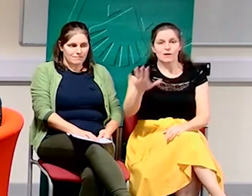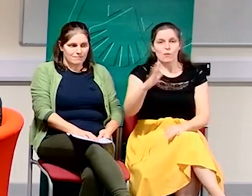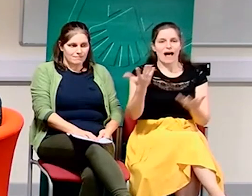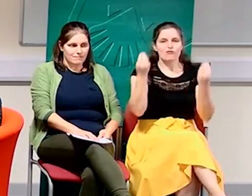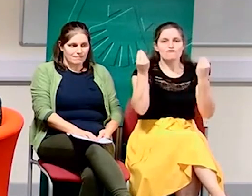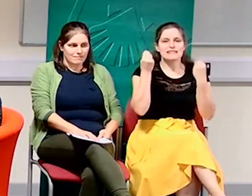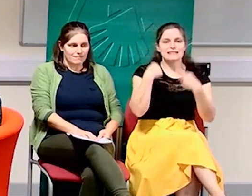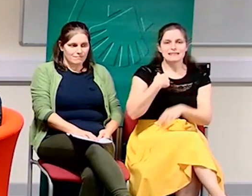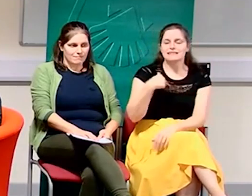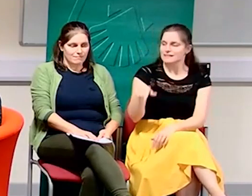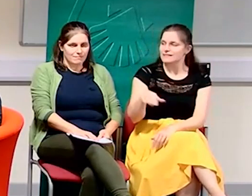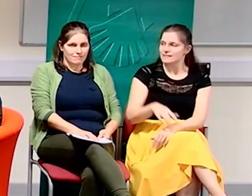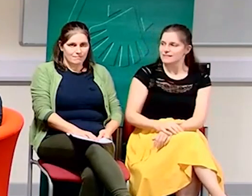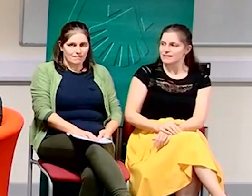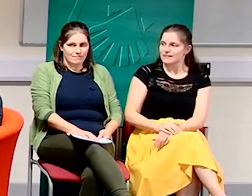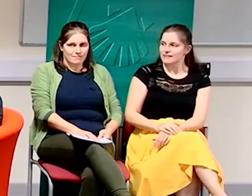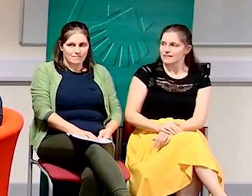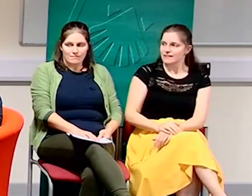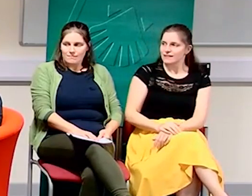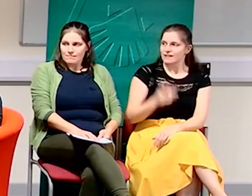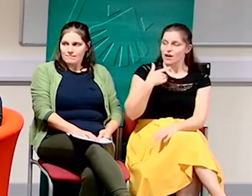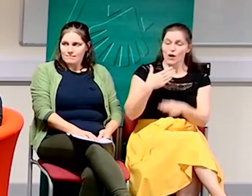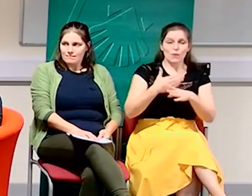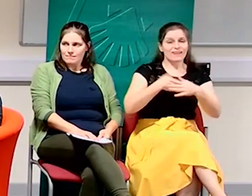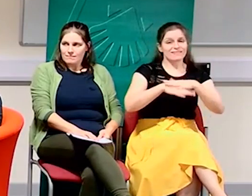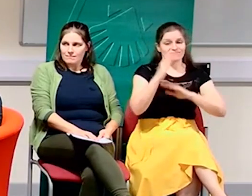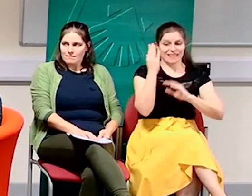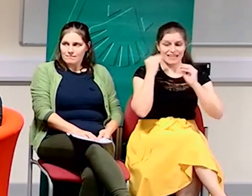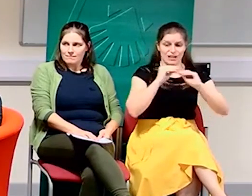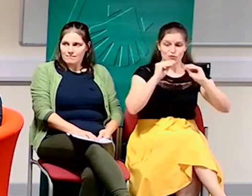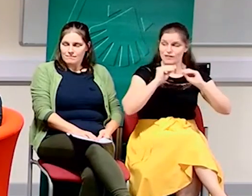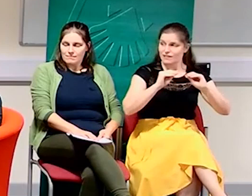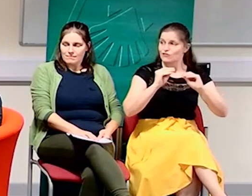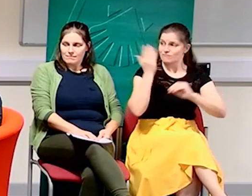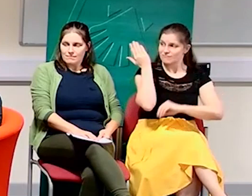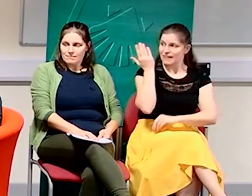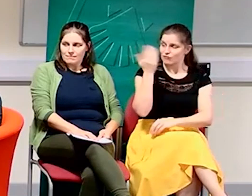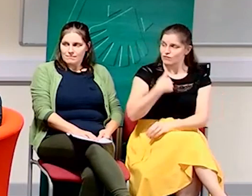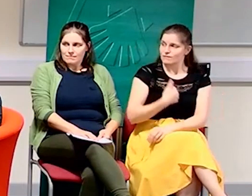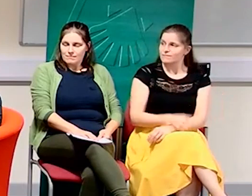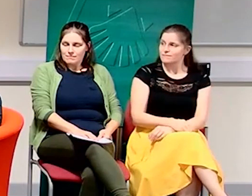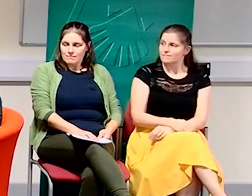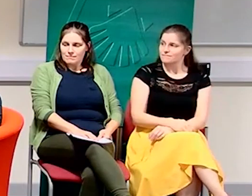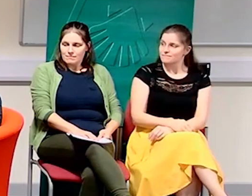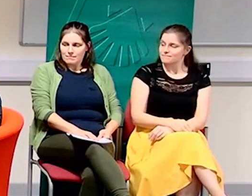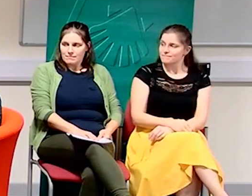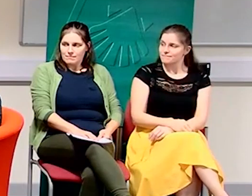I come from I work as a lecturer in education at The Institute of Education um and I am here